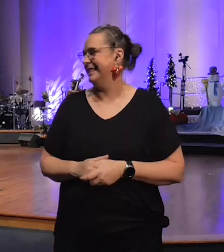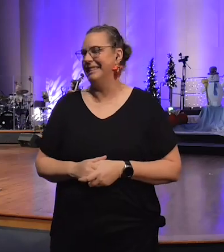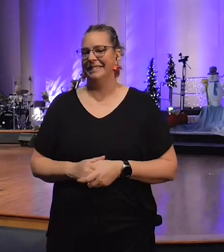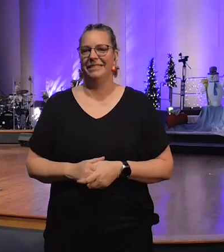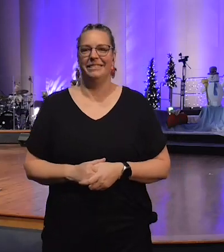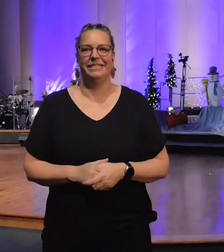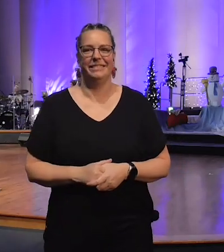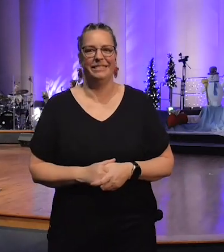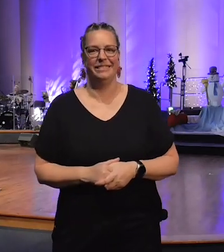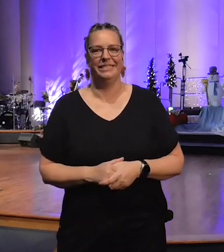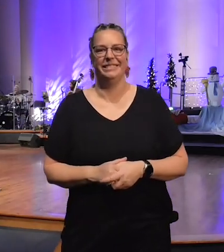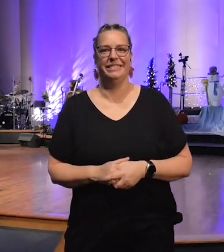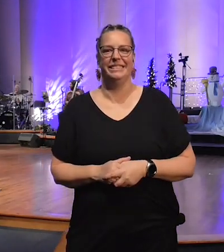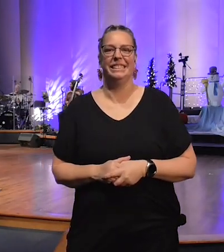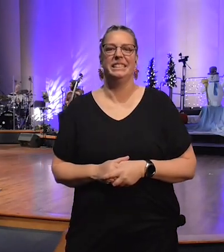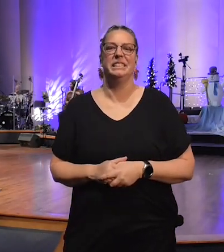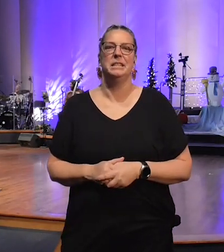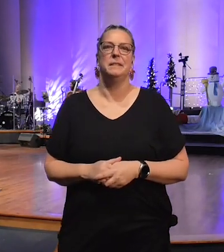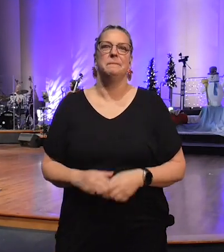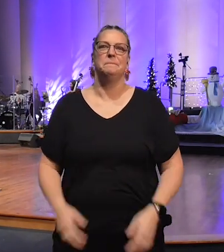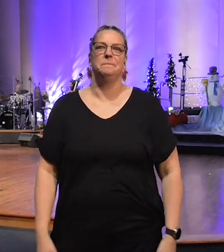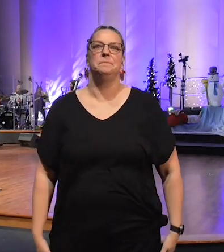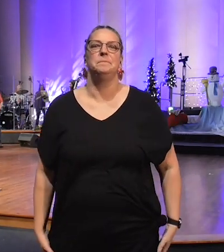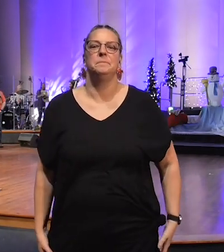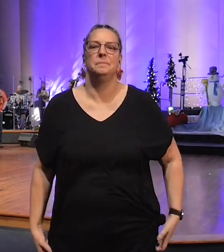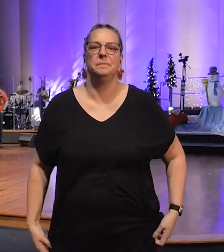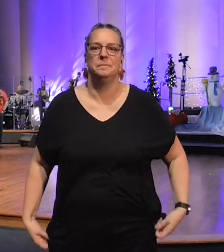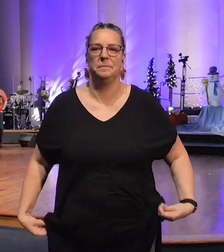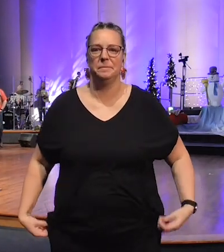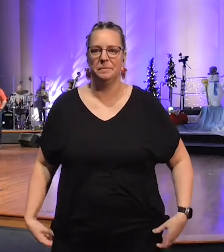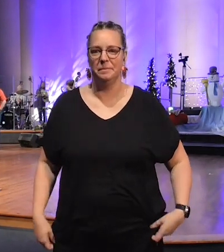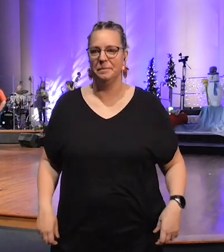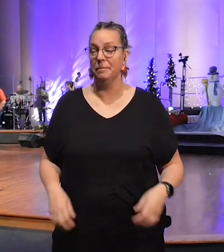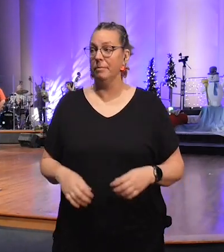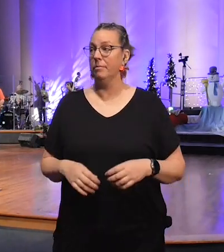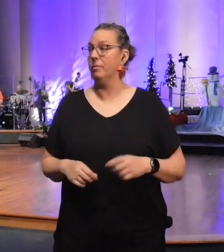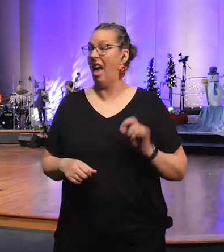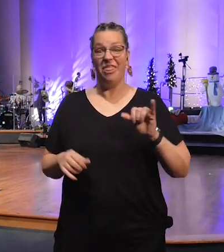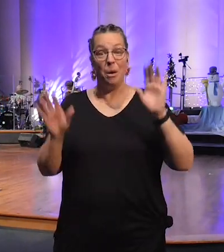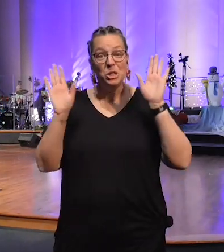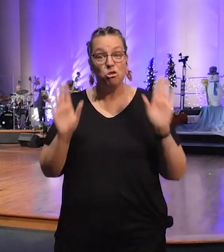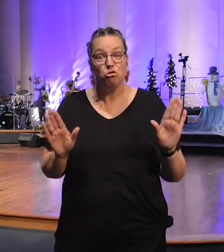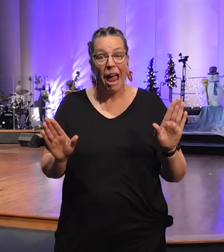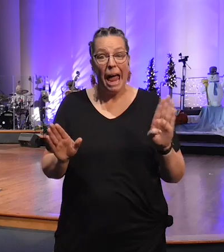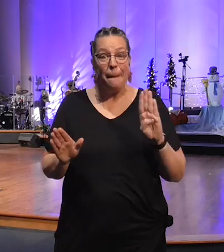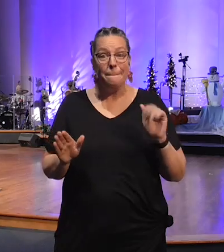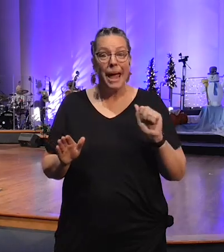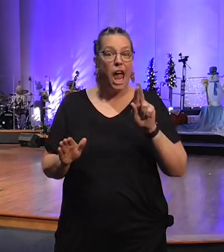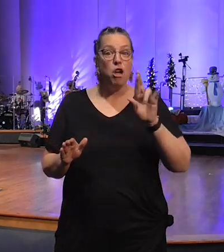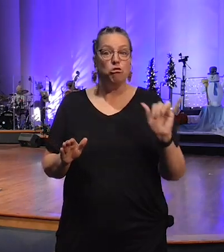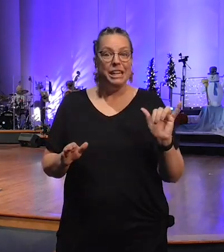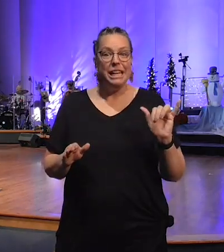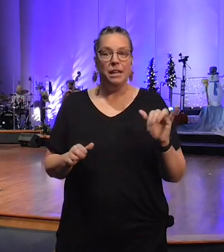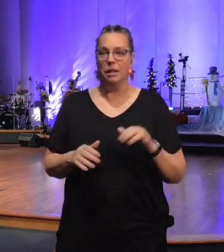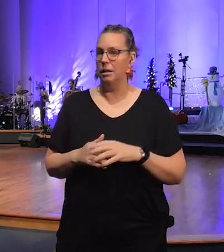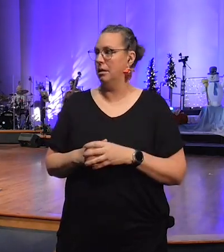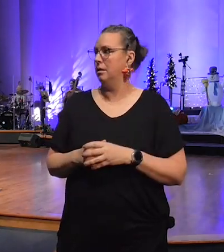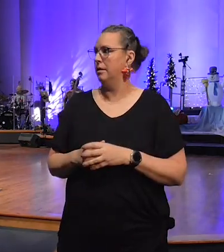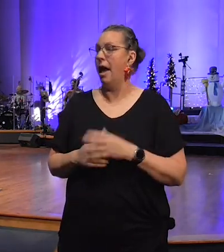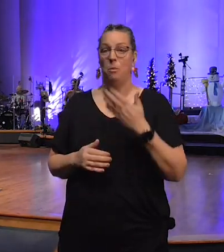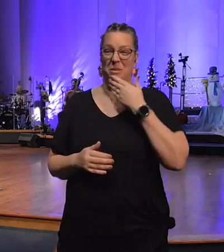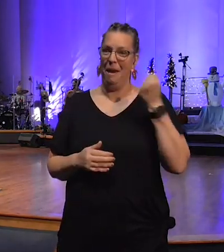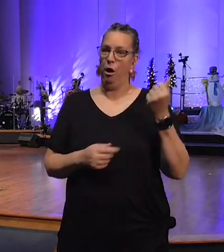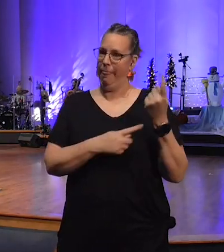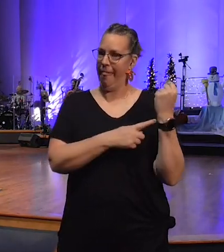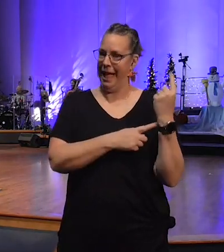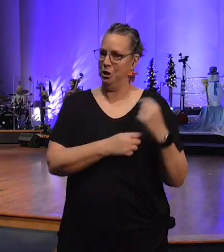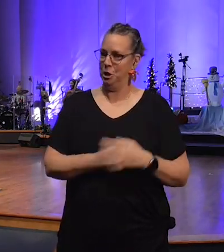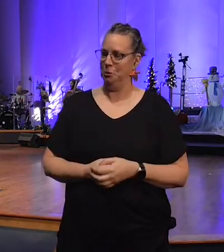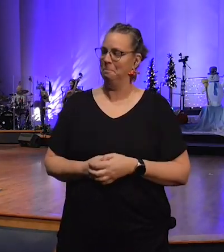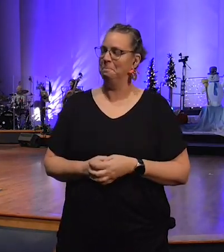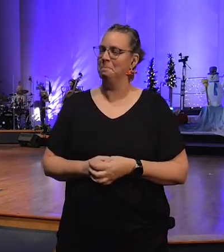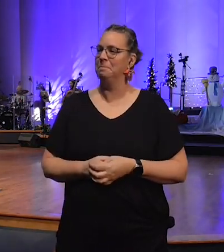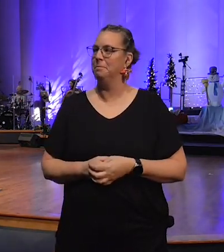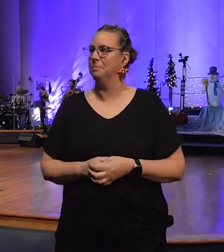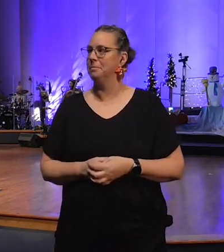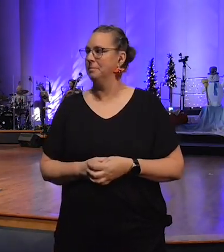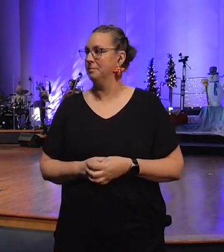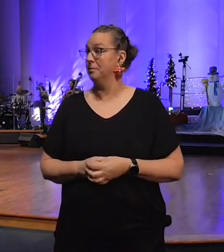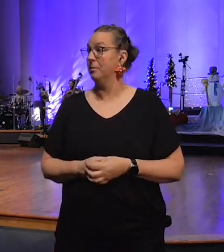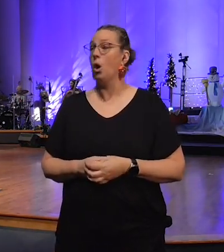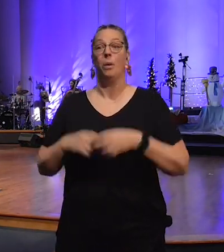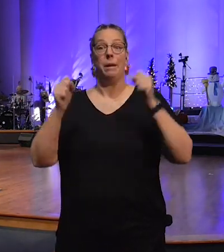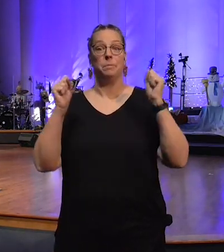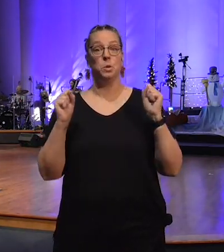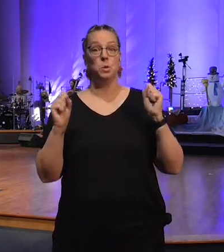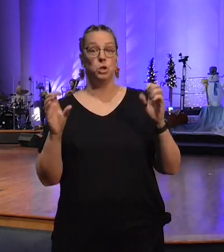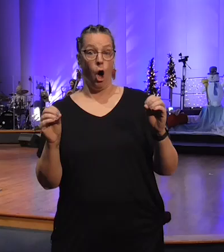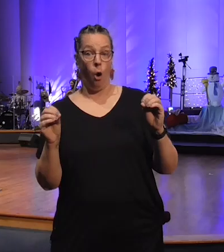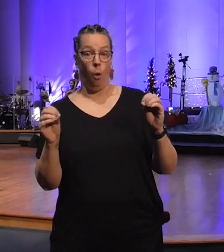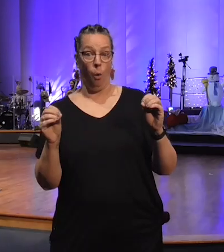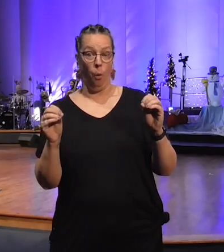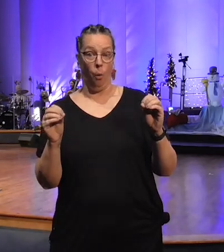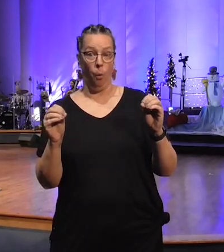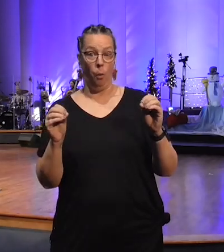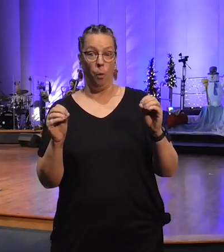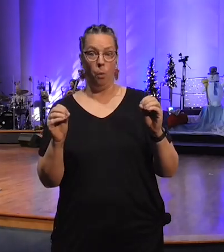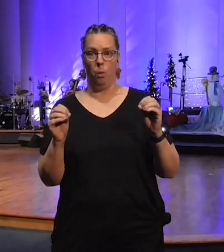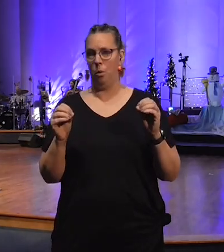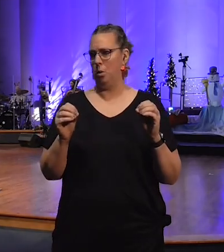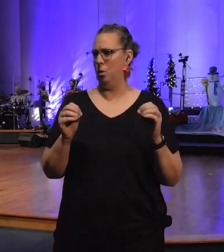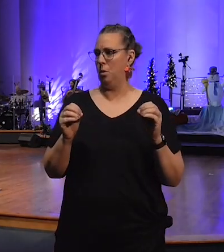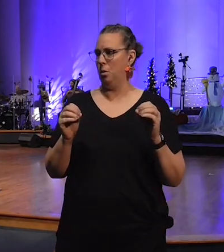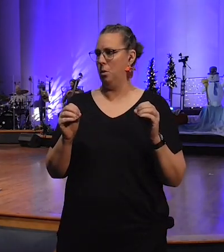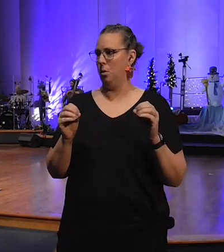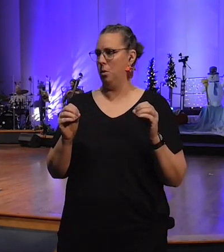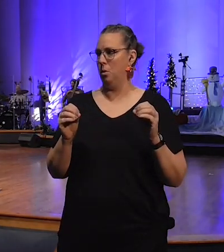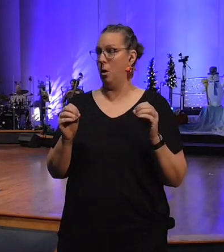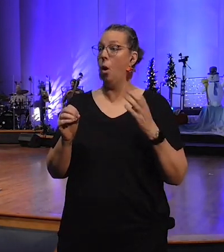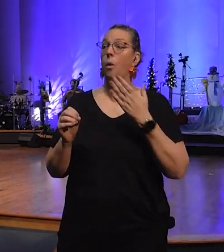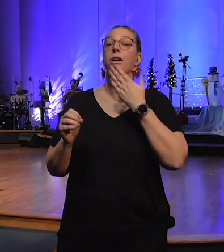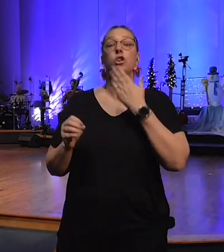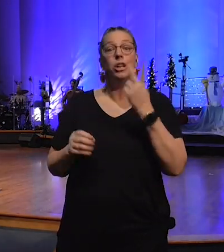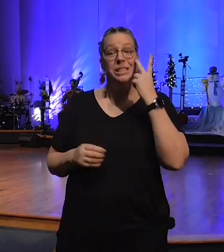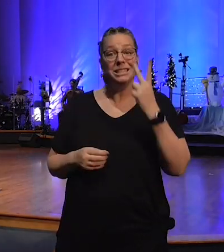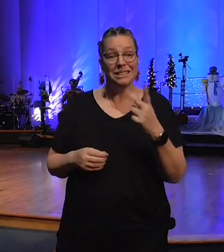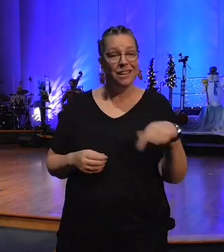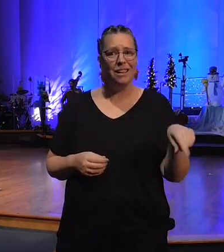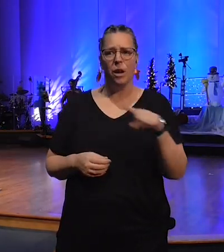about that was great Barry thank you that was better than last year here so uh hey it's uh